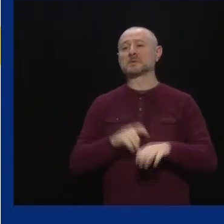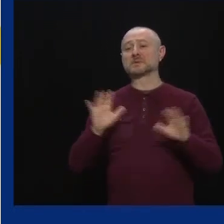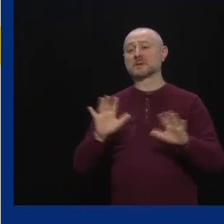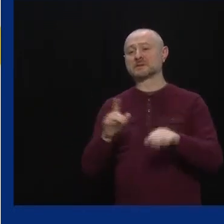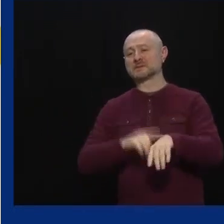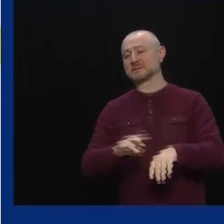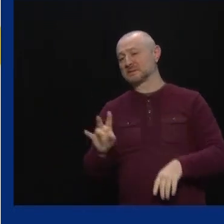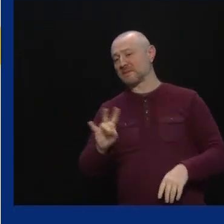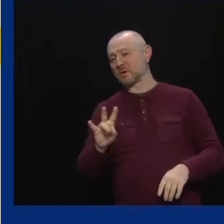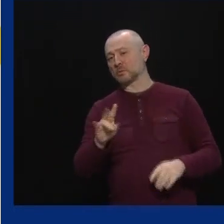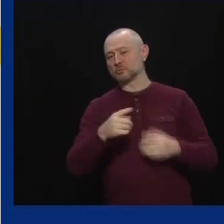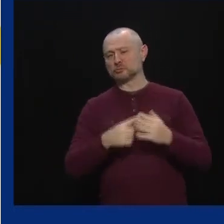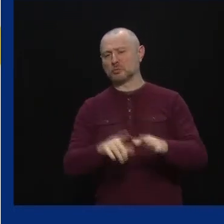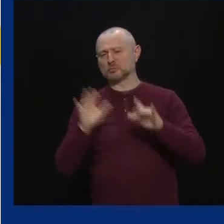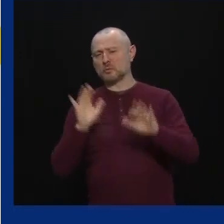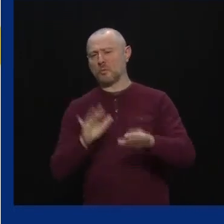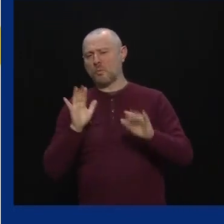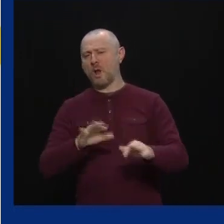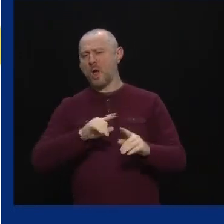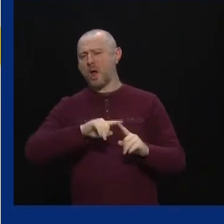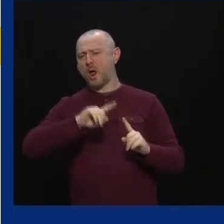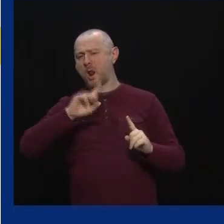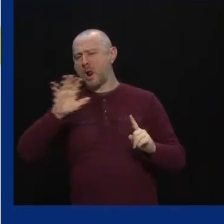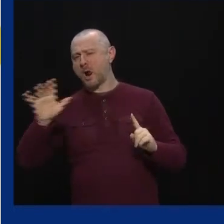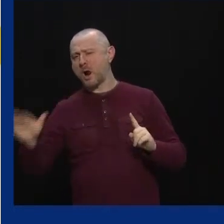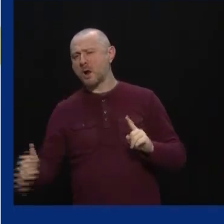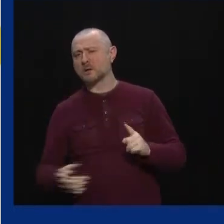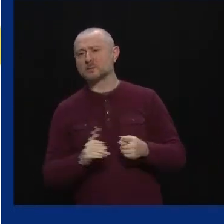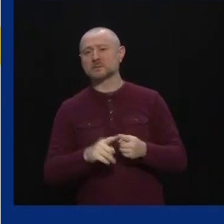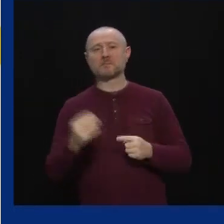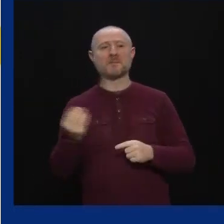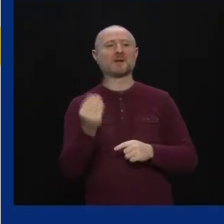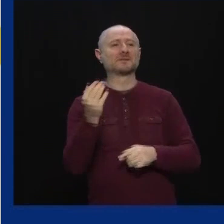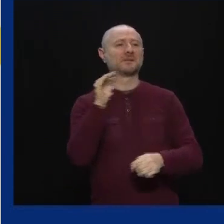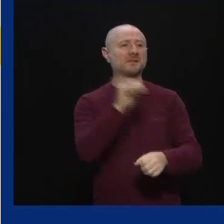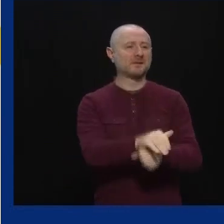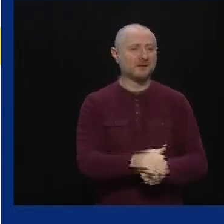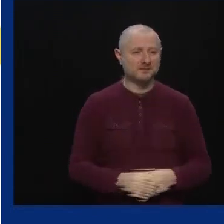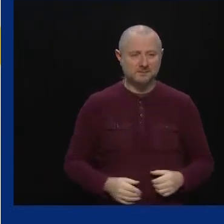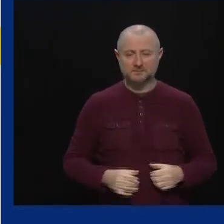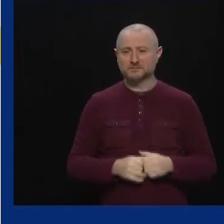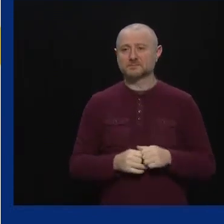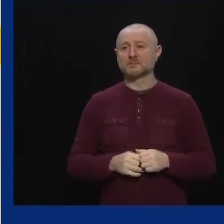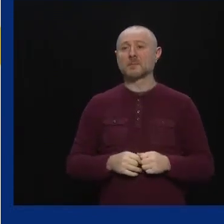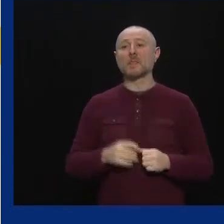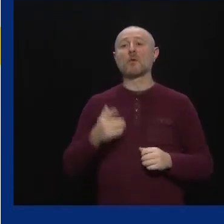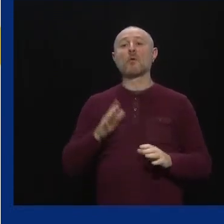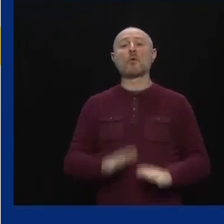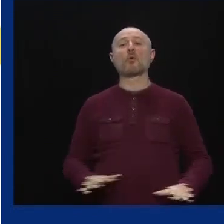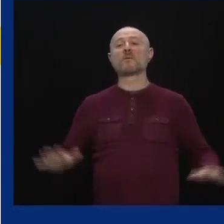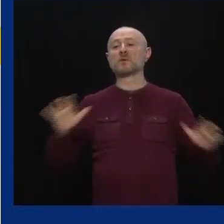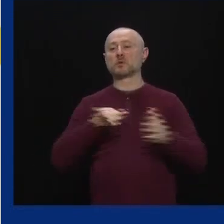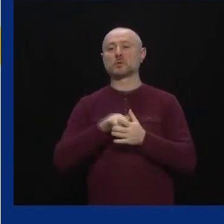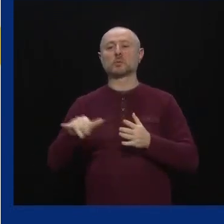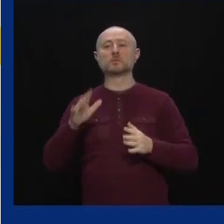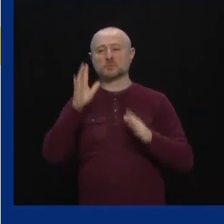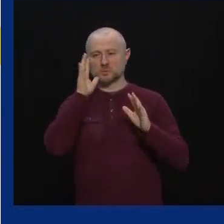HAVE A WINTER STORM MOVING INTO THE STATE. 00 P.M. WE EXPECT THAT STORM TO START, LASTING